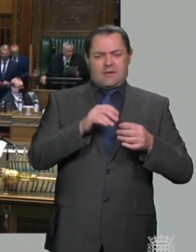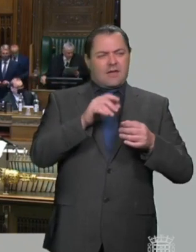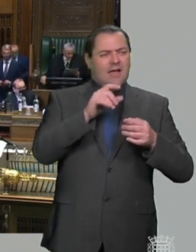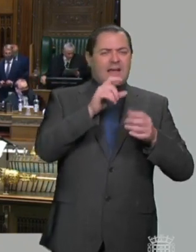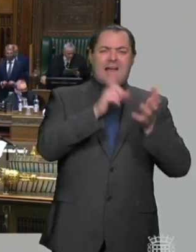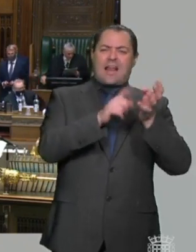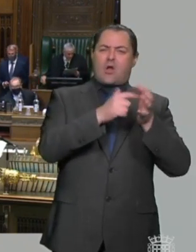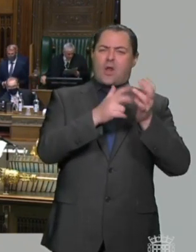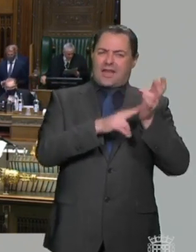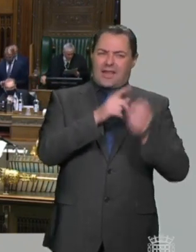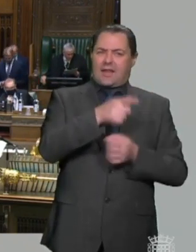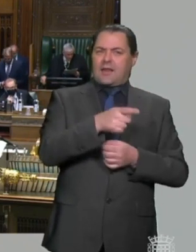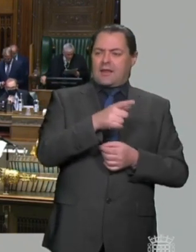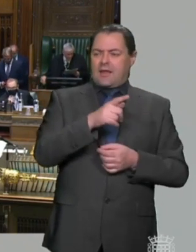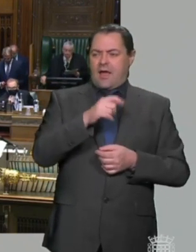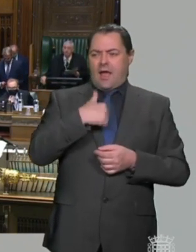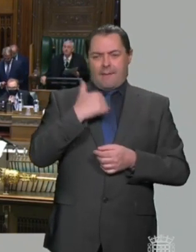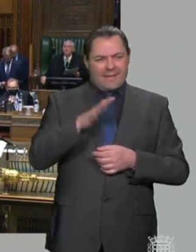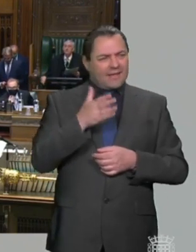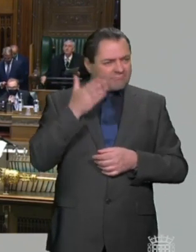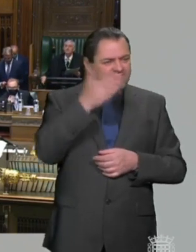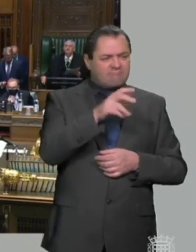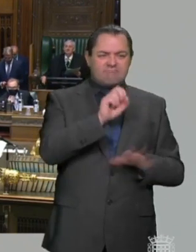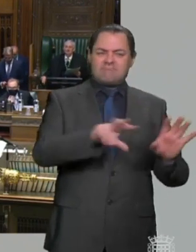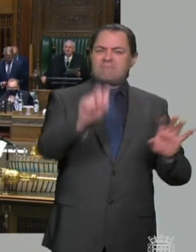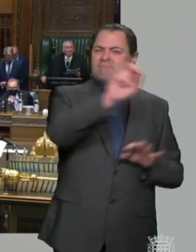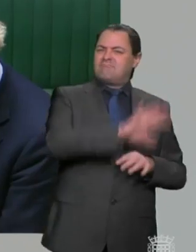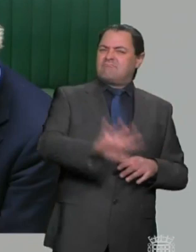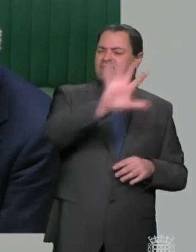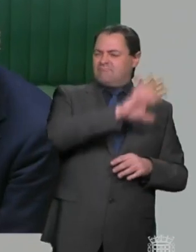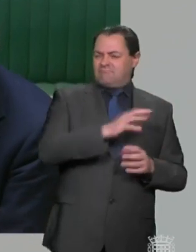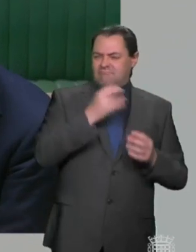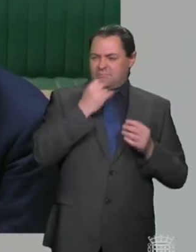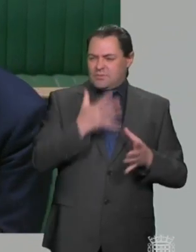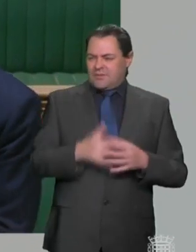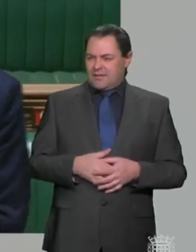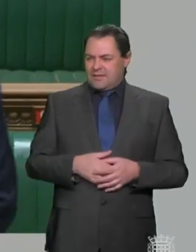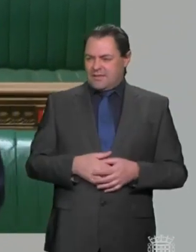after I tramped around those beautiful places entirely fruitlessly many, many years ago in